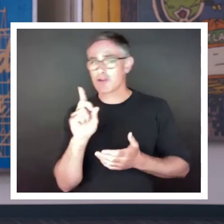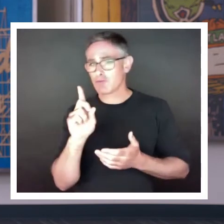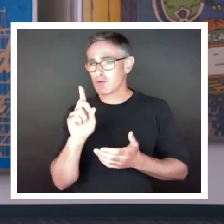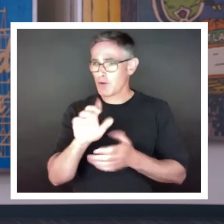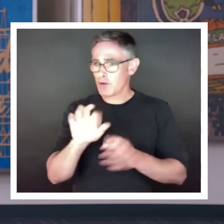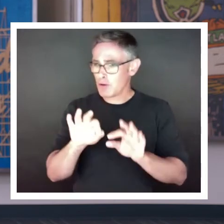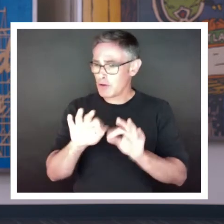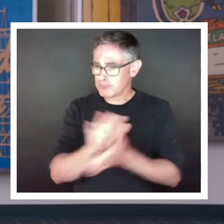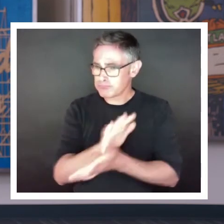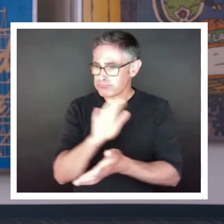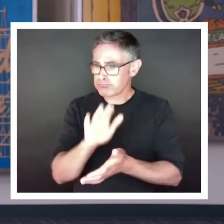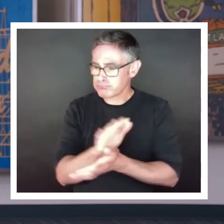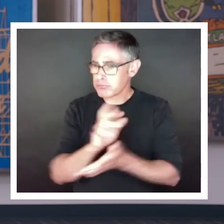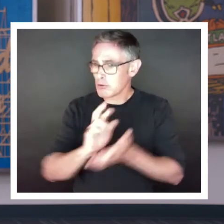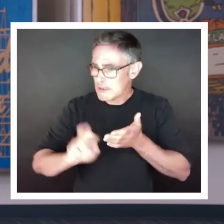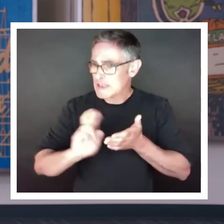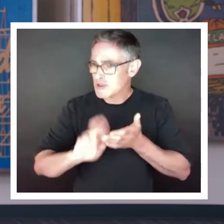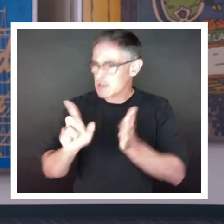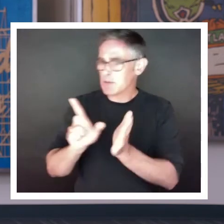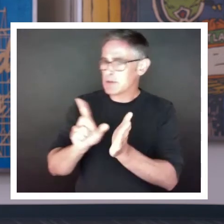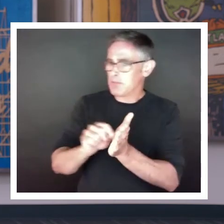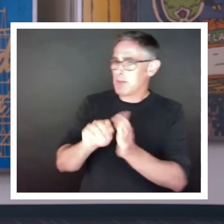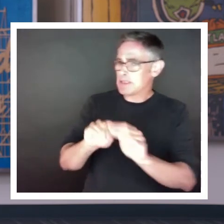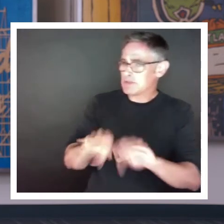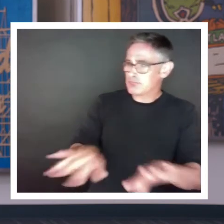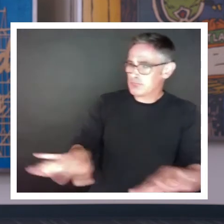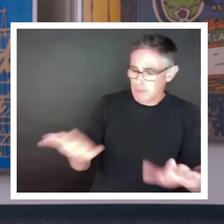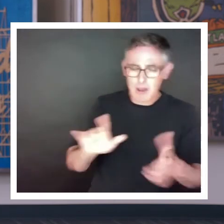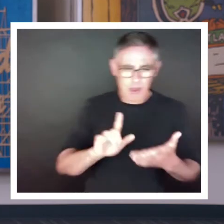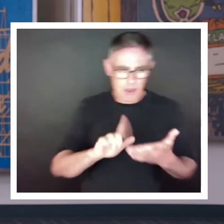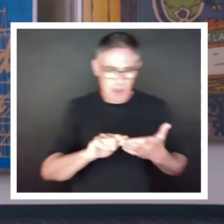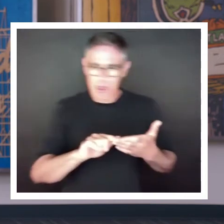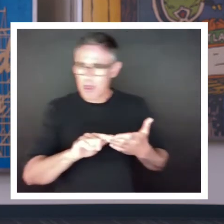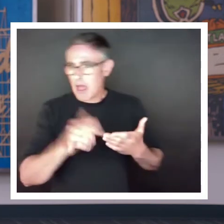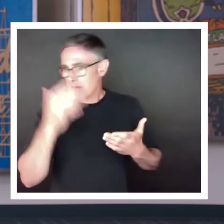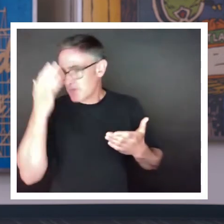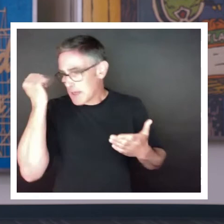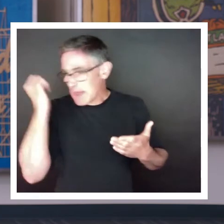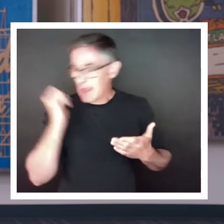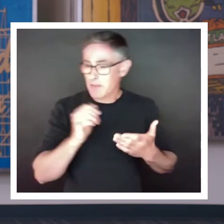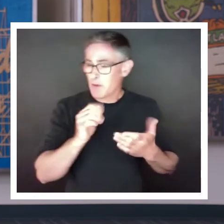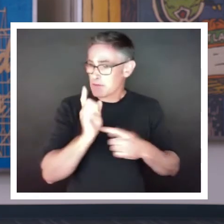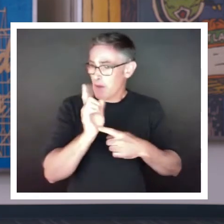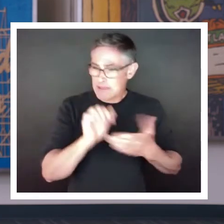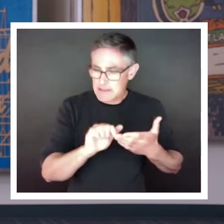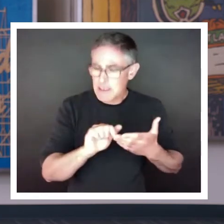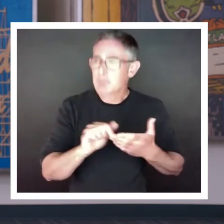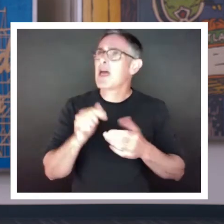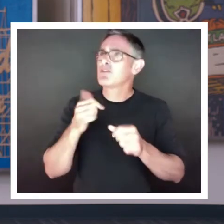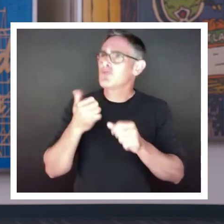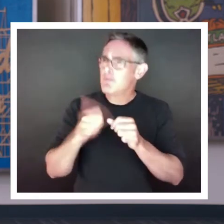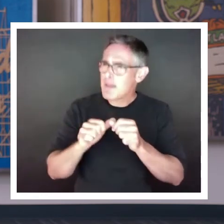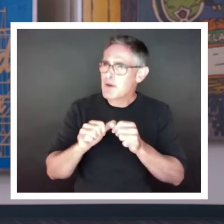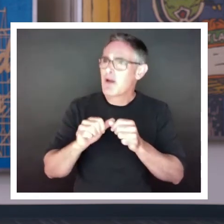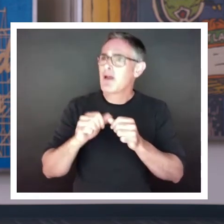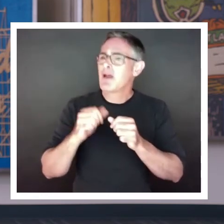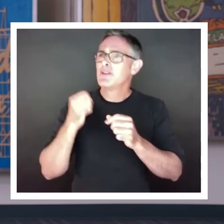What I most learned was that focusing on moments in time, thinking like a camera, makes you slow down and listen